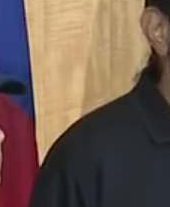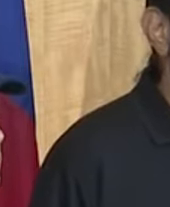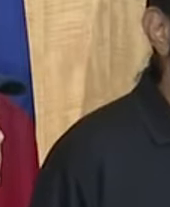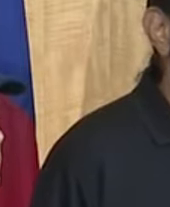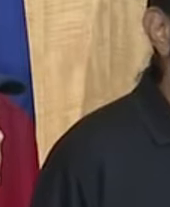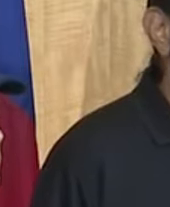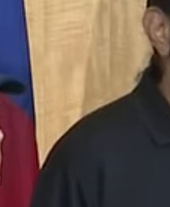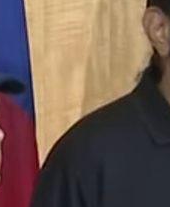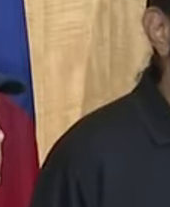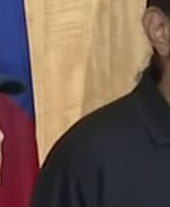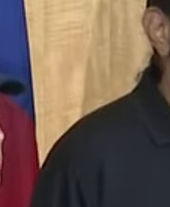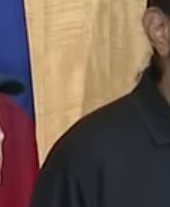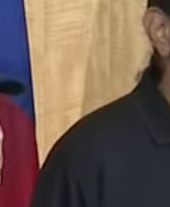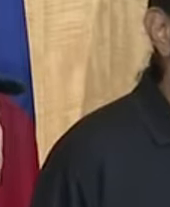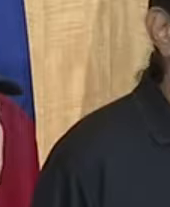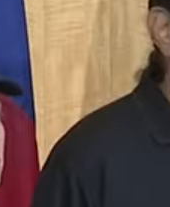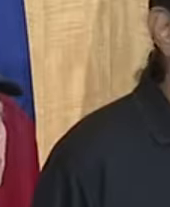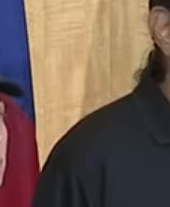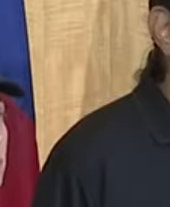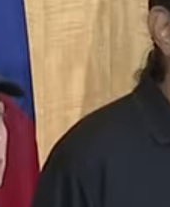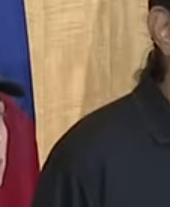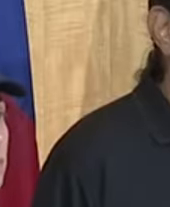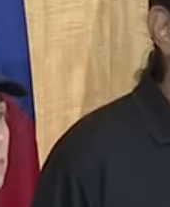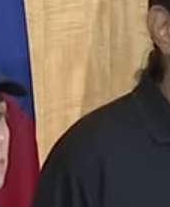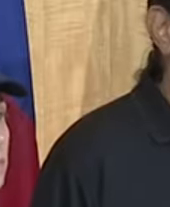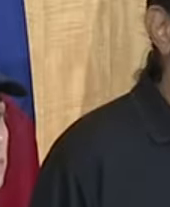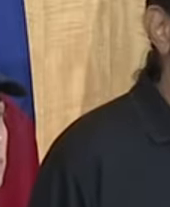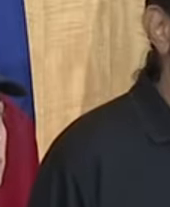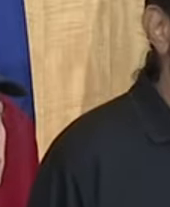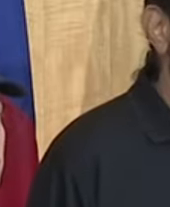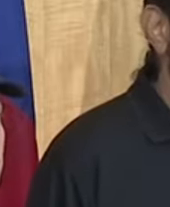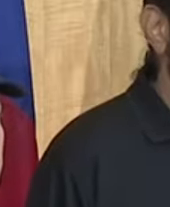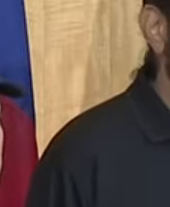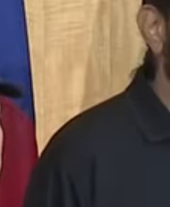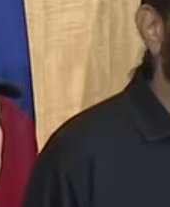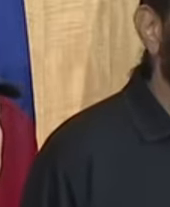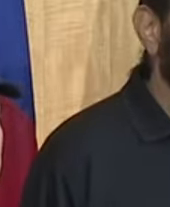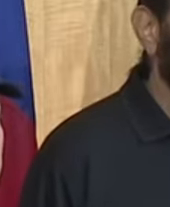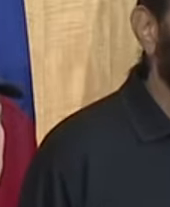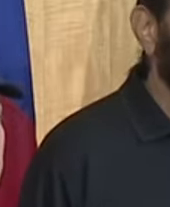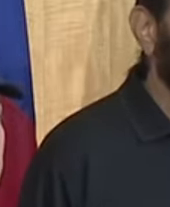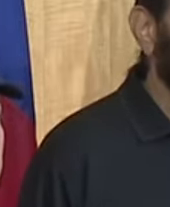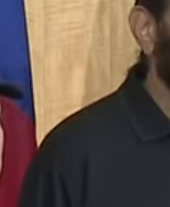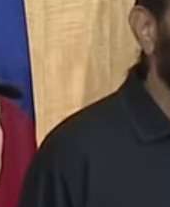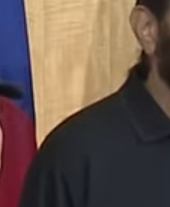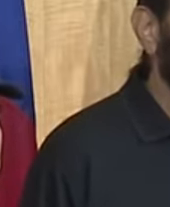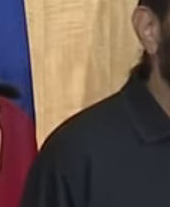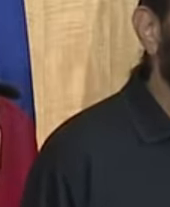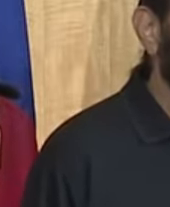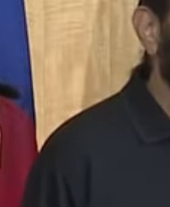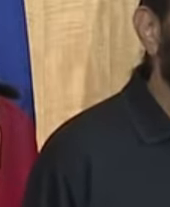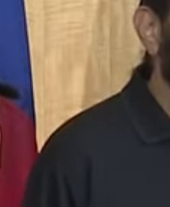ESTA MAÑANA, DESPERTAMOS EN EL COSTADO SUCIO DEL HURAÁN.